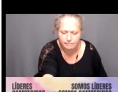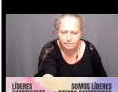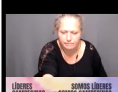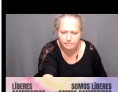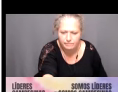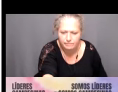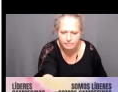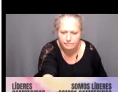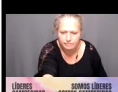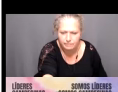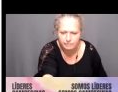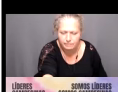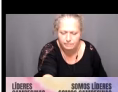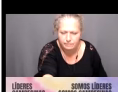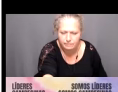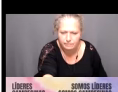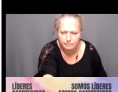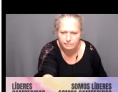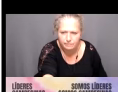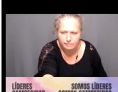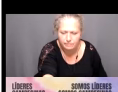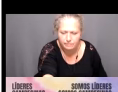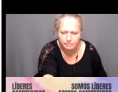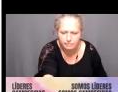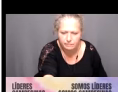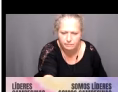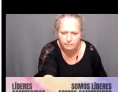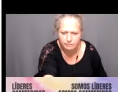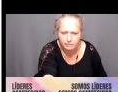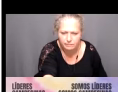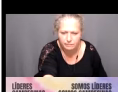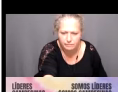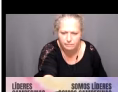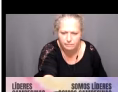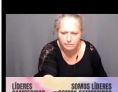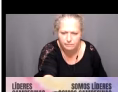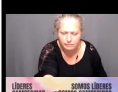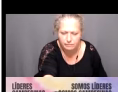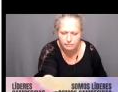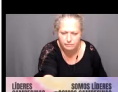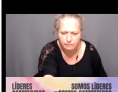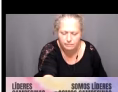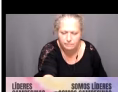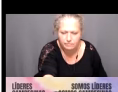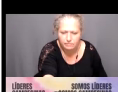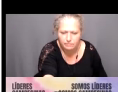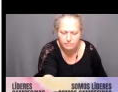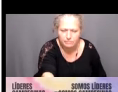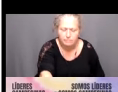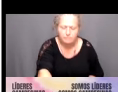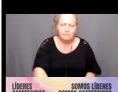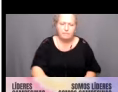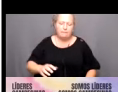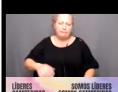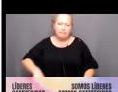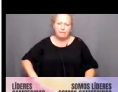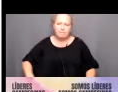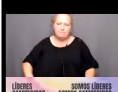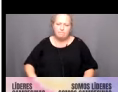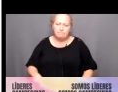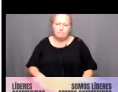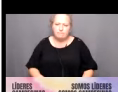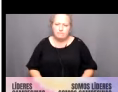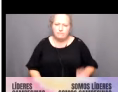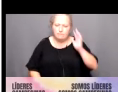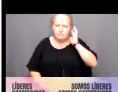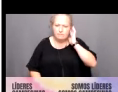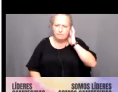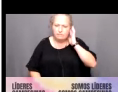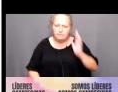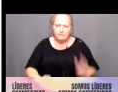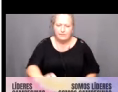So here in Ventura county, the production